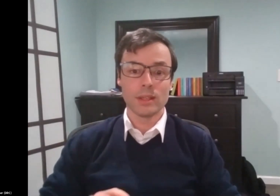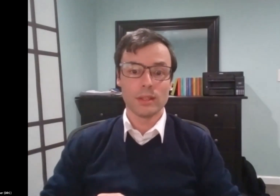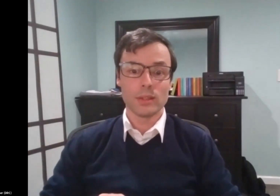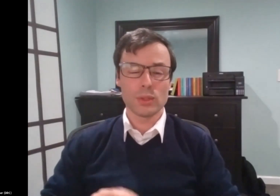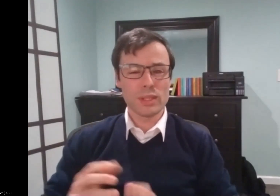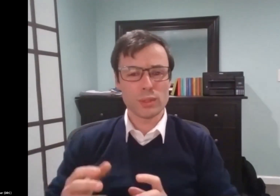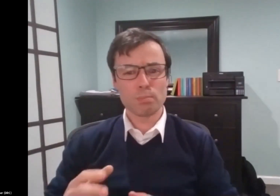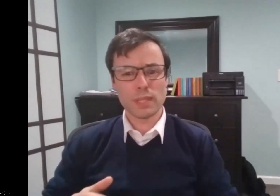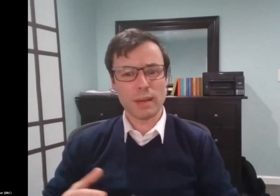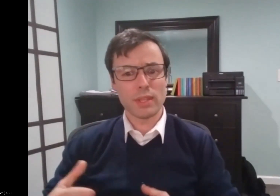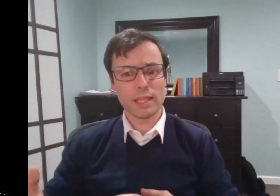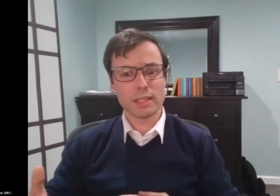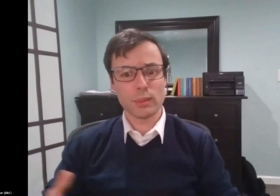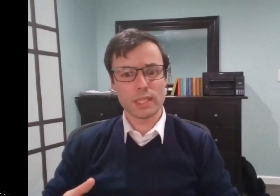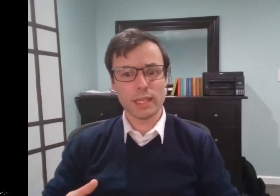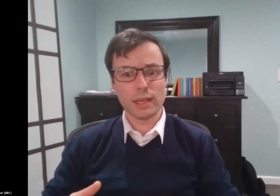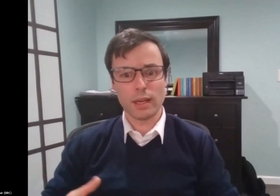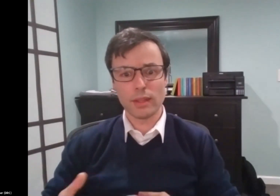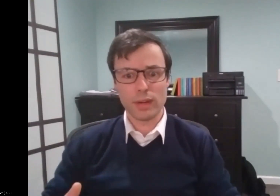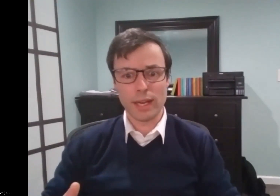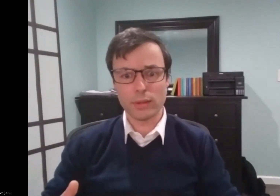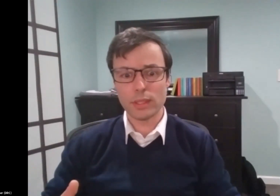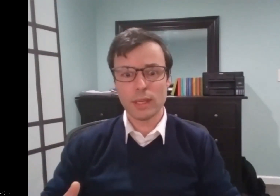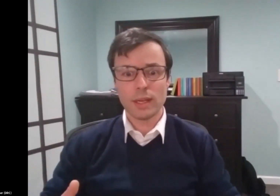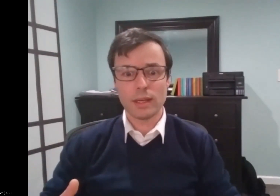struggling delays as they're trying to advocate and access